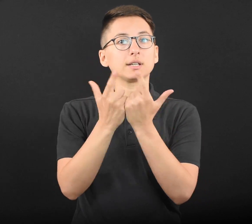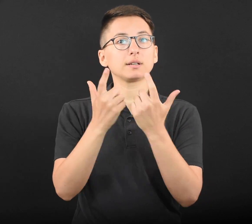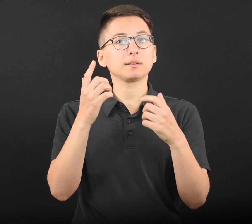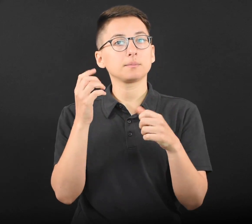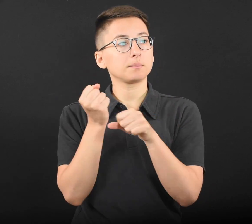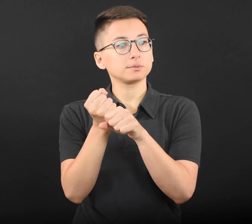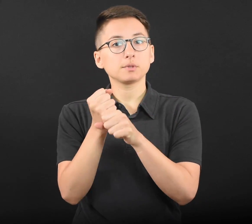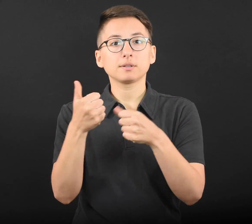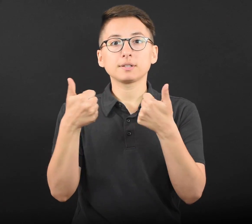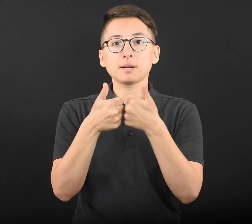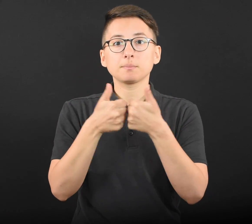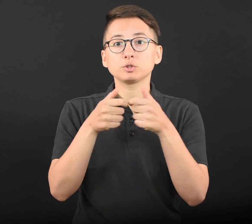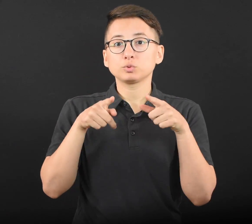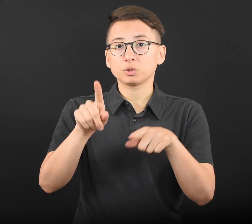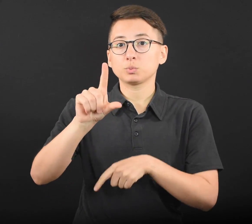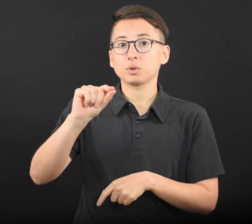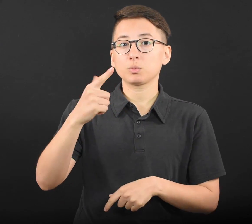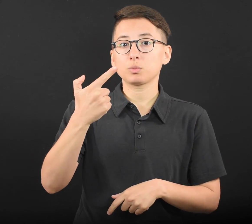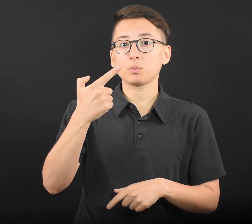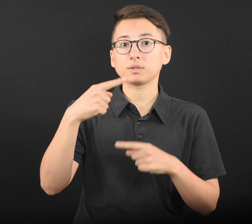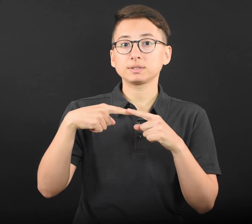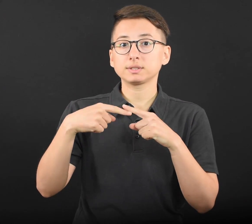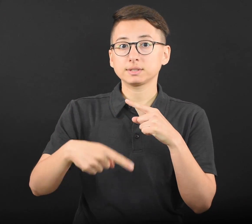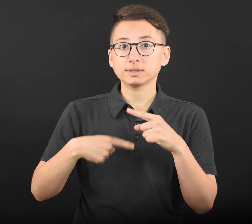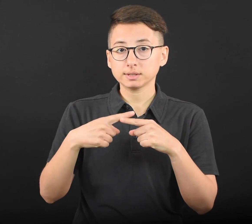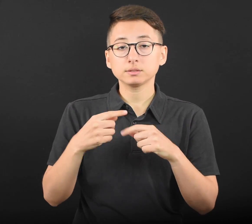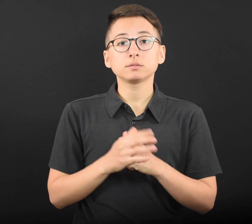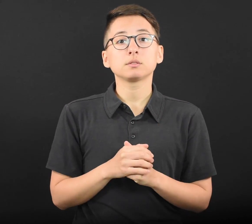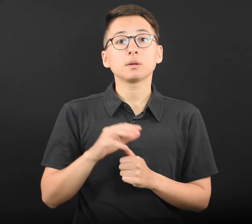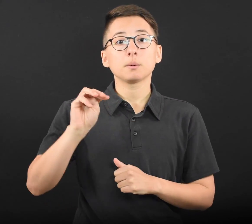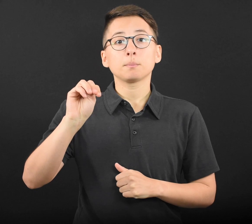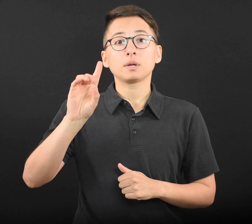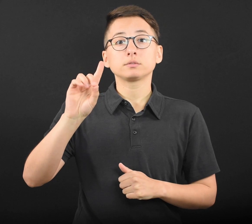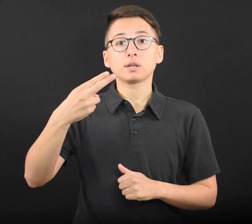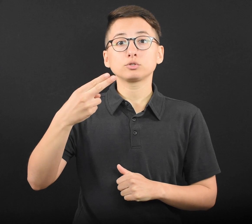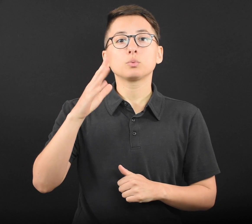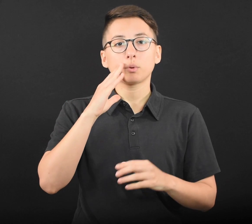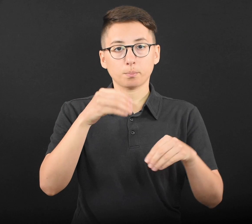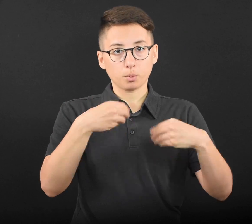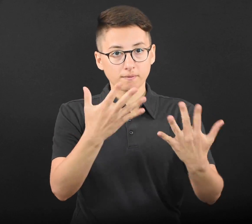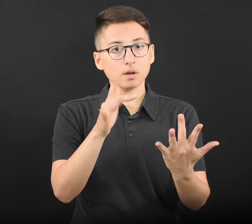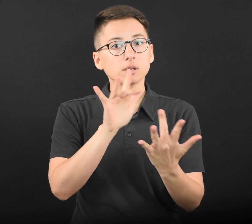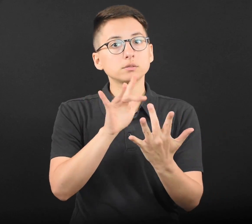2021 season. The Minnesota Department of Health will provide recipients’ contact information